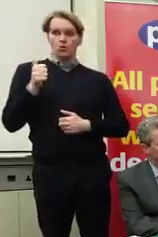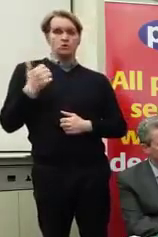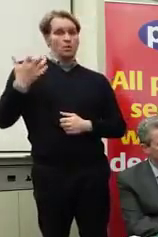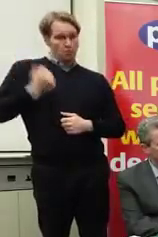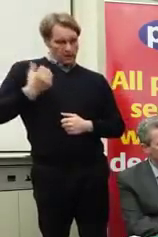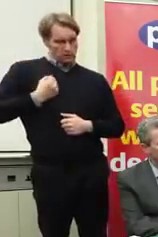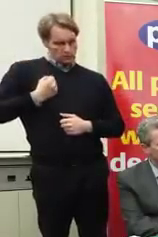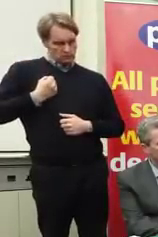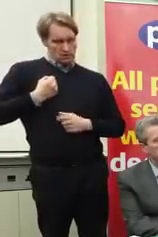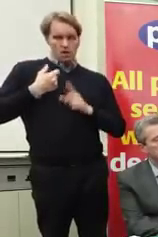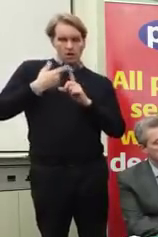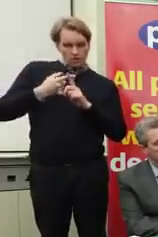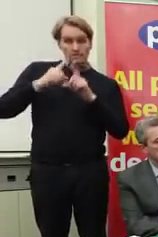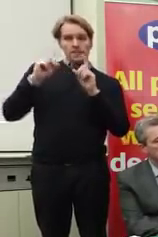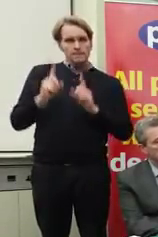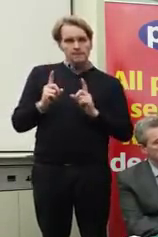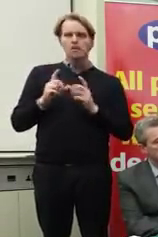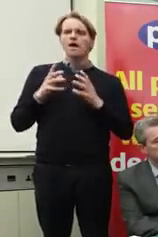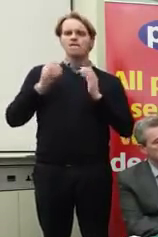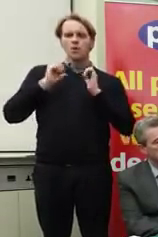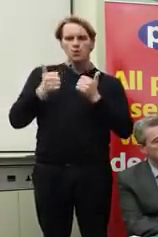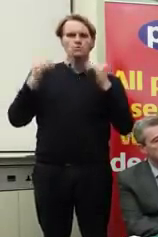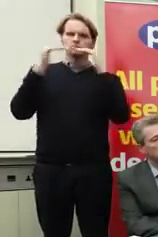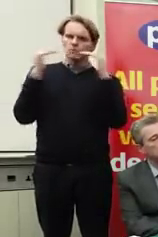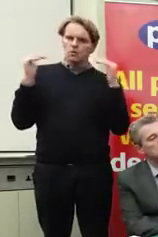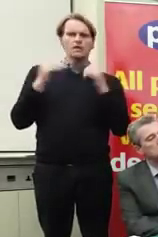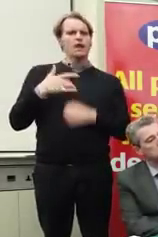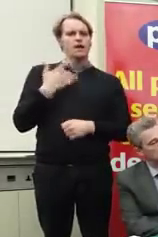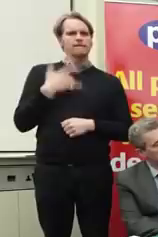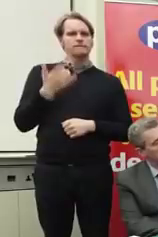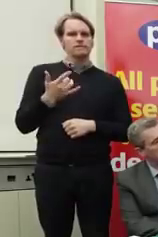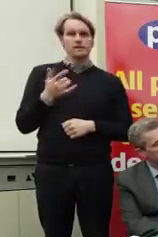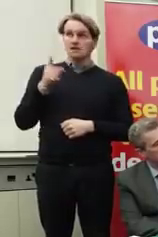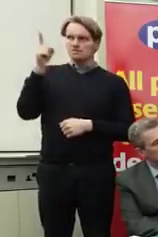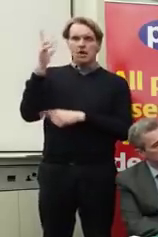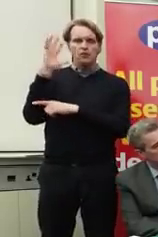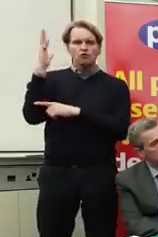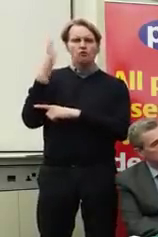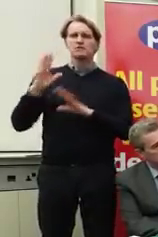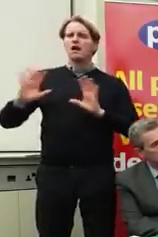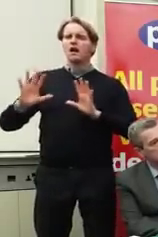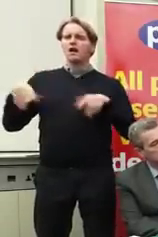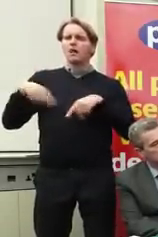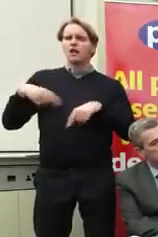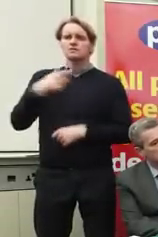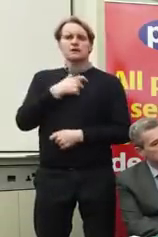you give people the right to protect their standard of living too. The Tories are terrified of this, absolutely terrified of it, completely and you can